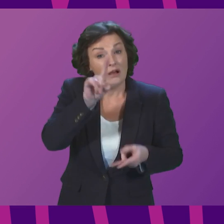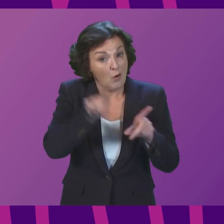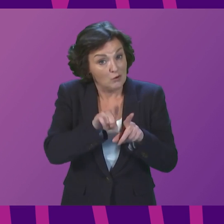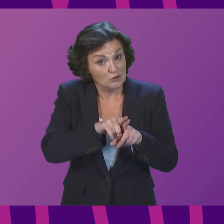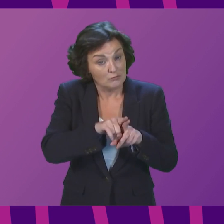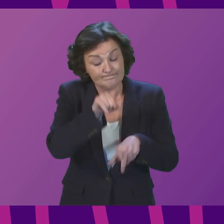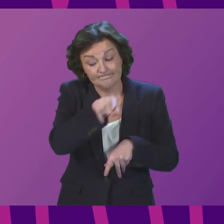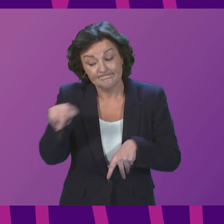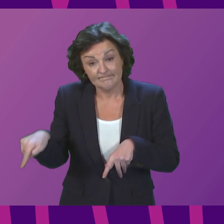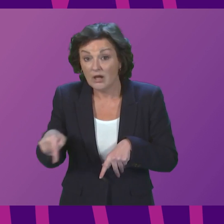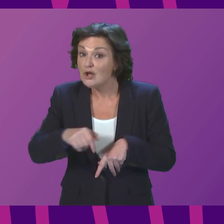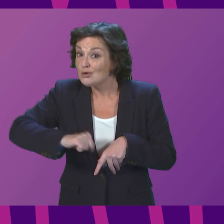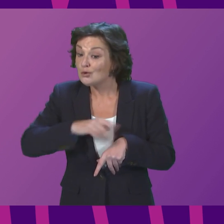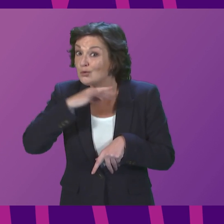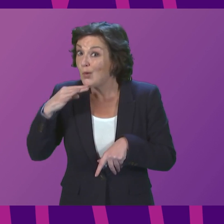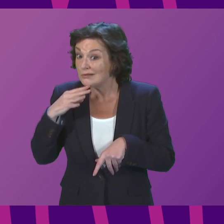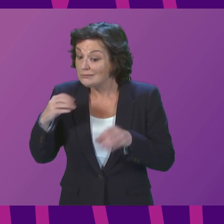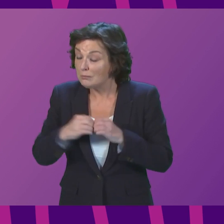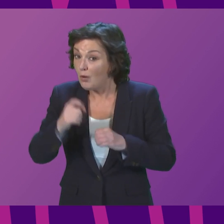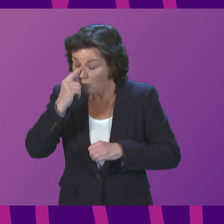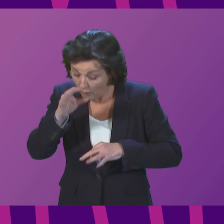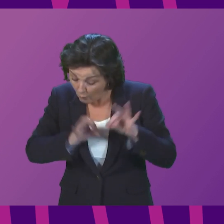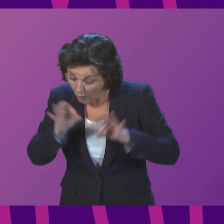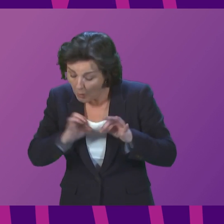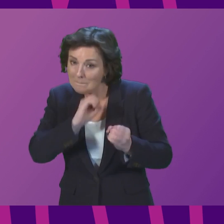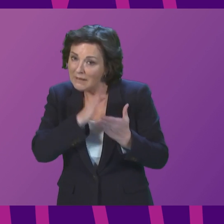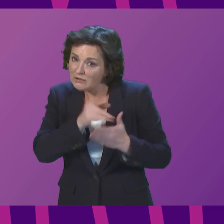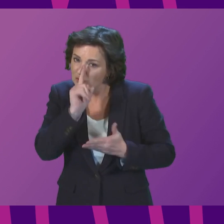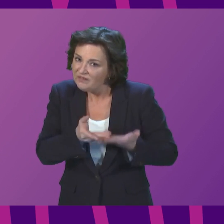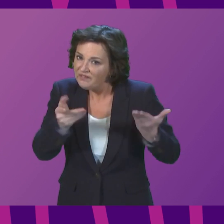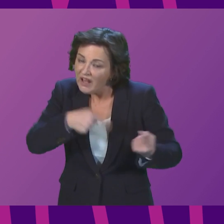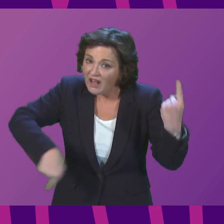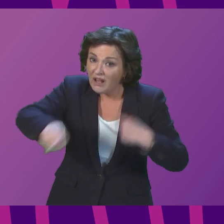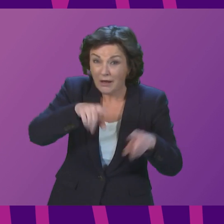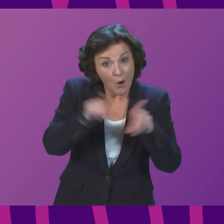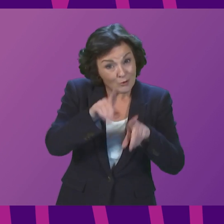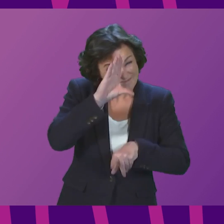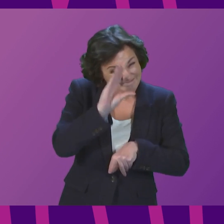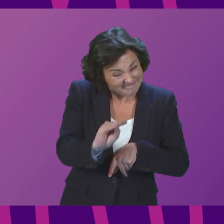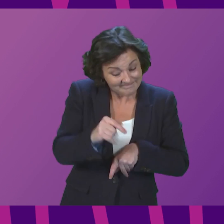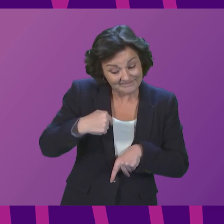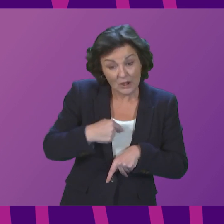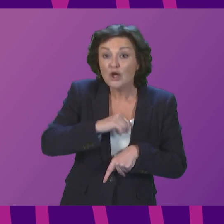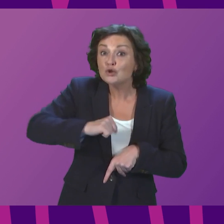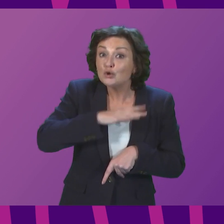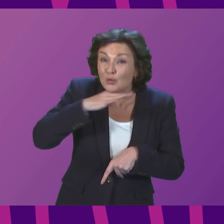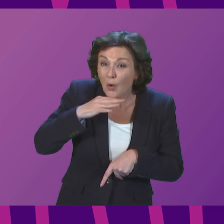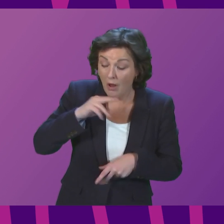Average water charges are lower in Scotland than they are in other parts of the UK. Similarly, rail charges are lower in Scotland than they are in other parts of the UK.